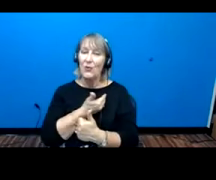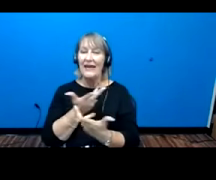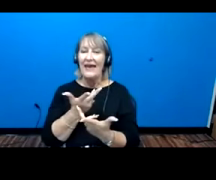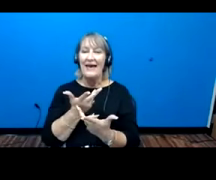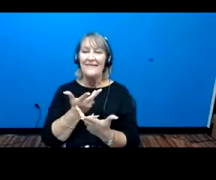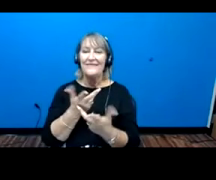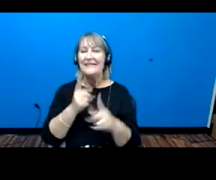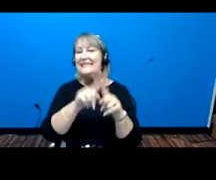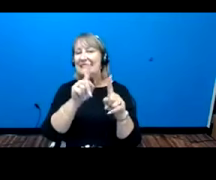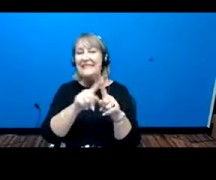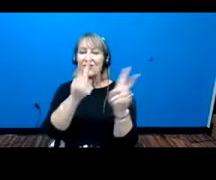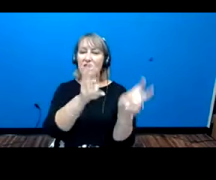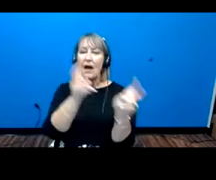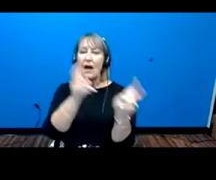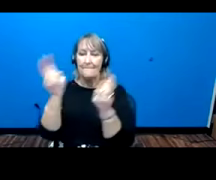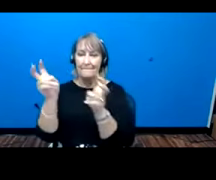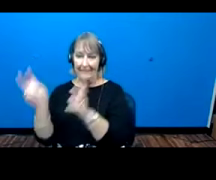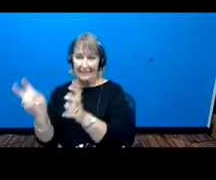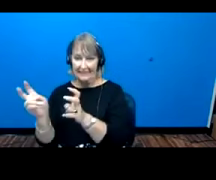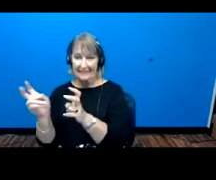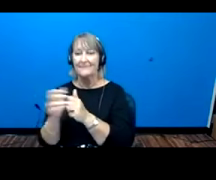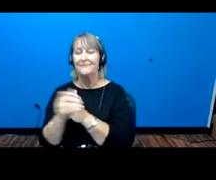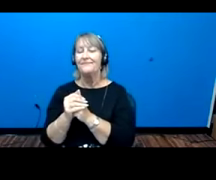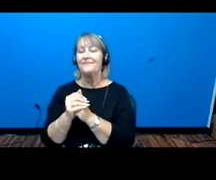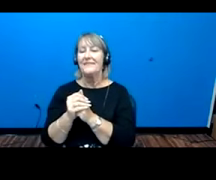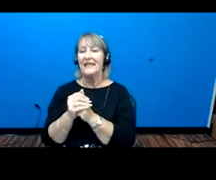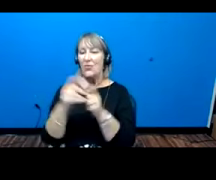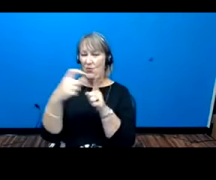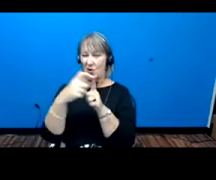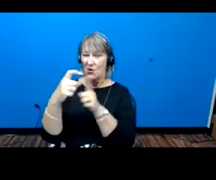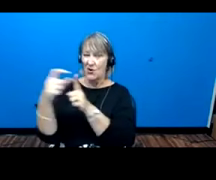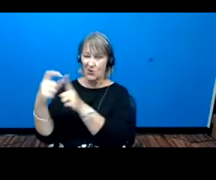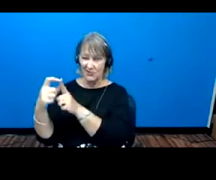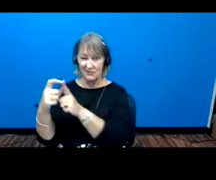an area, it can be very challenging vocabulary for participants.